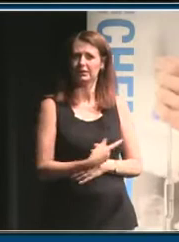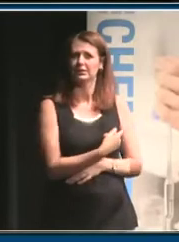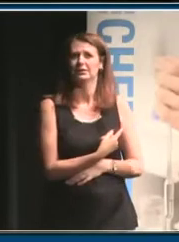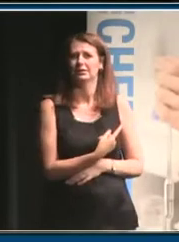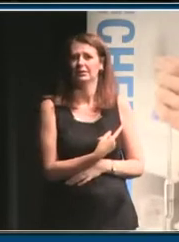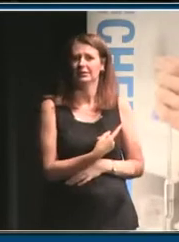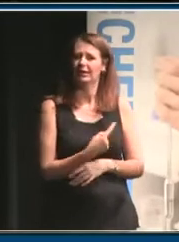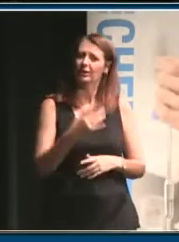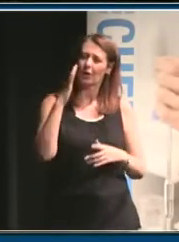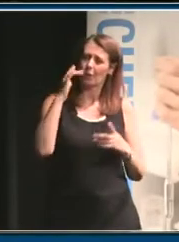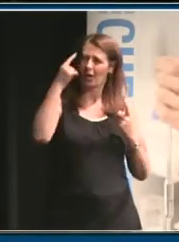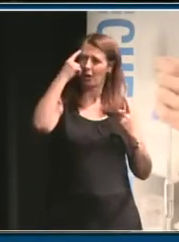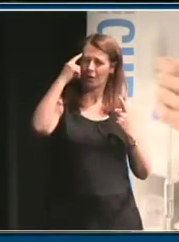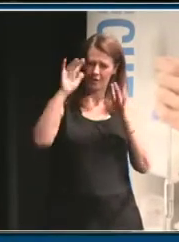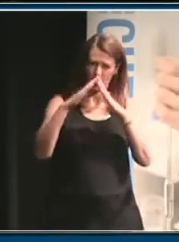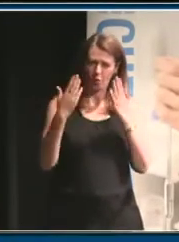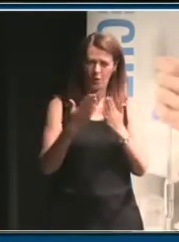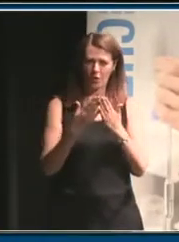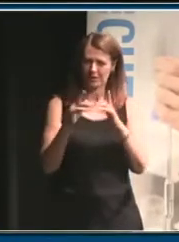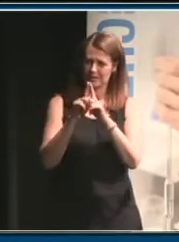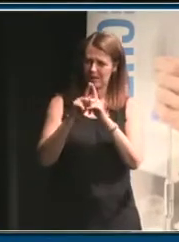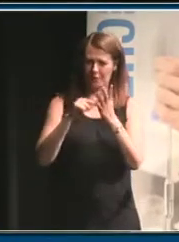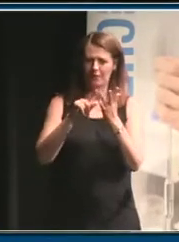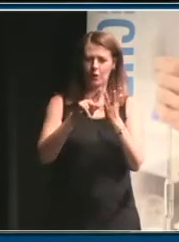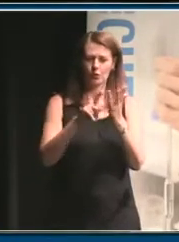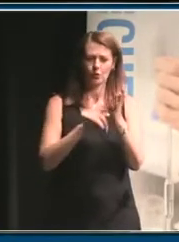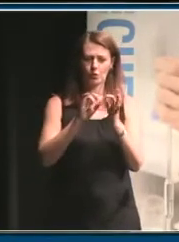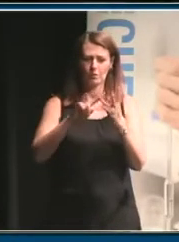I look at the world through the lens of toolbox. The chemical enterprises has a